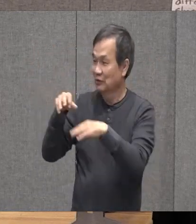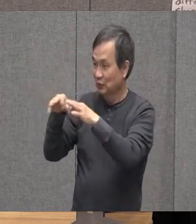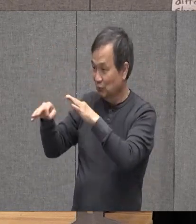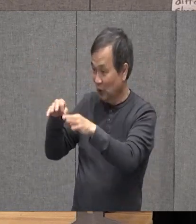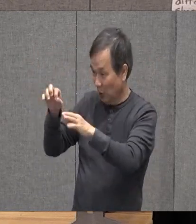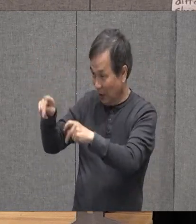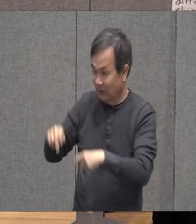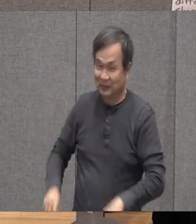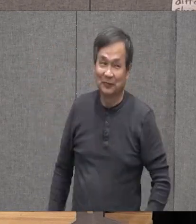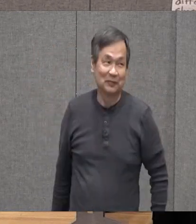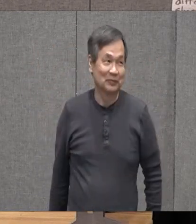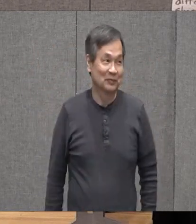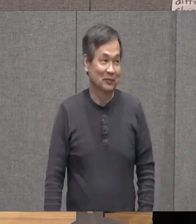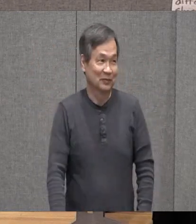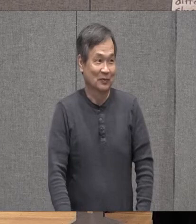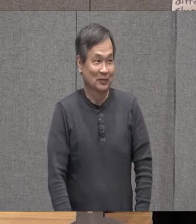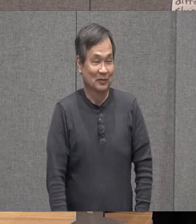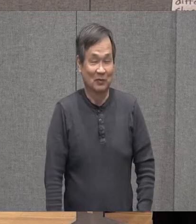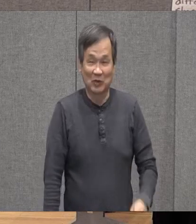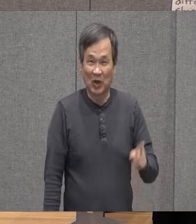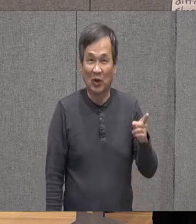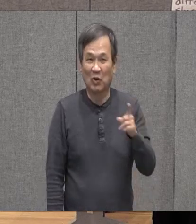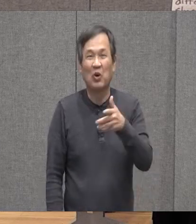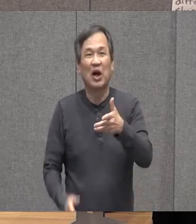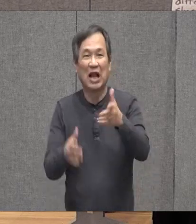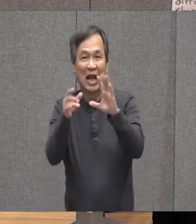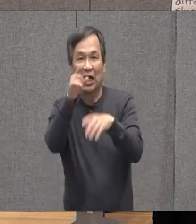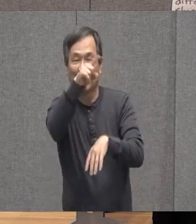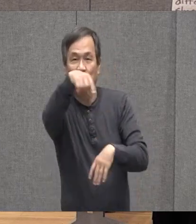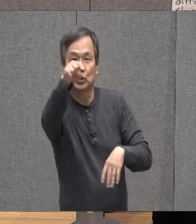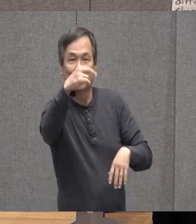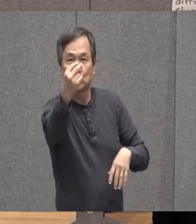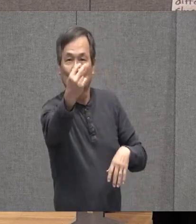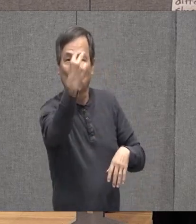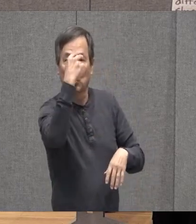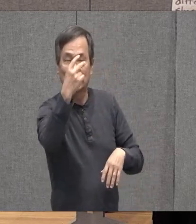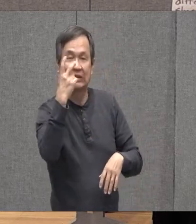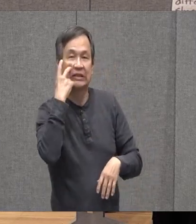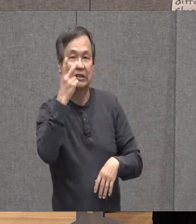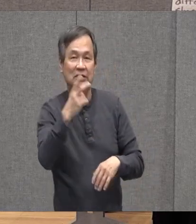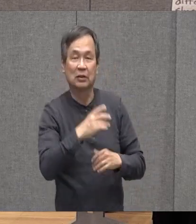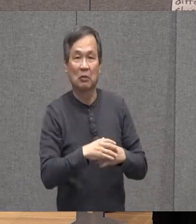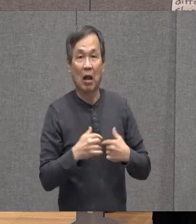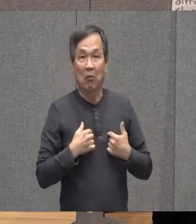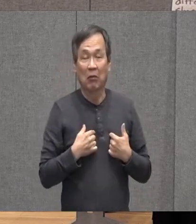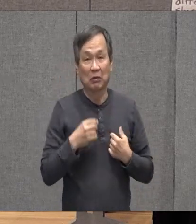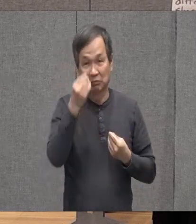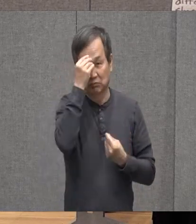So I'll stand there for a second so that you can pause and read the word, but I won't know the word so don't tell me